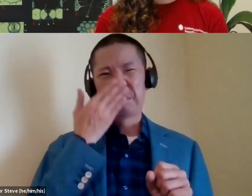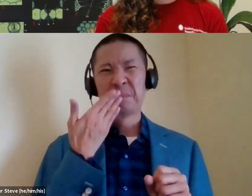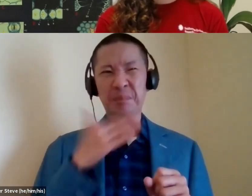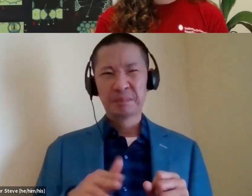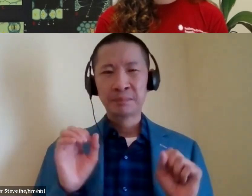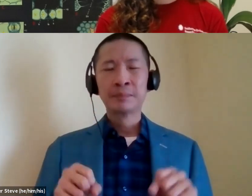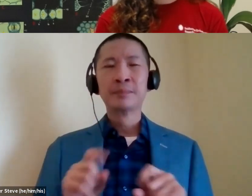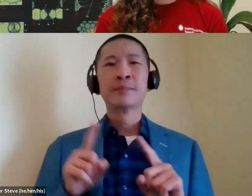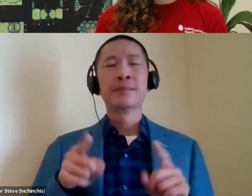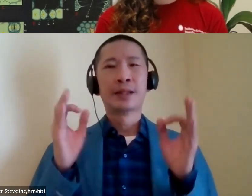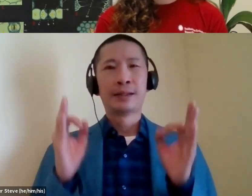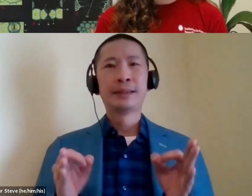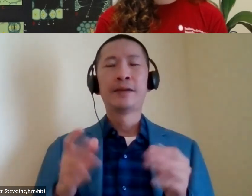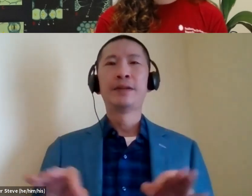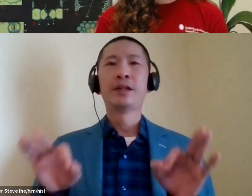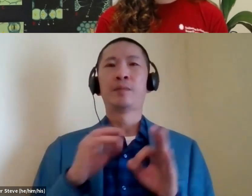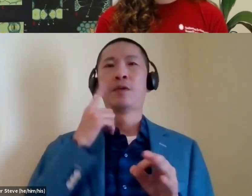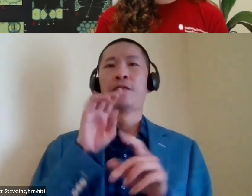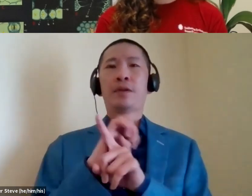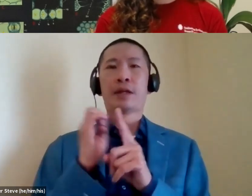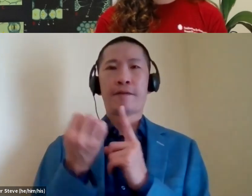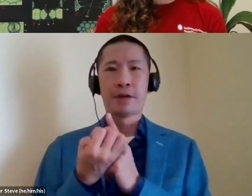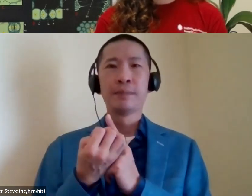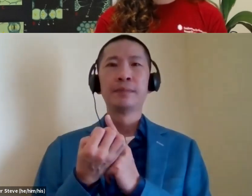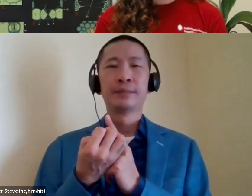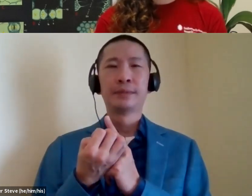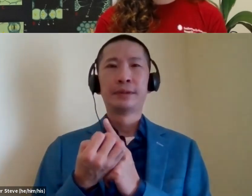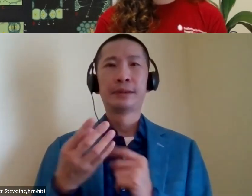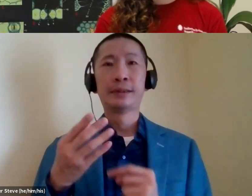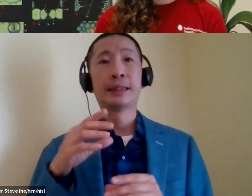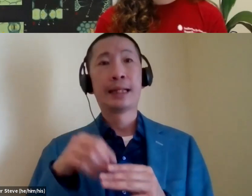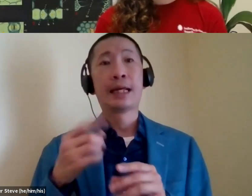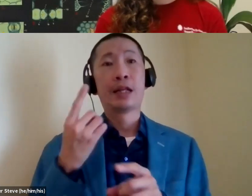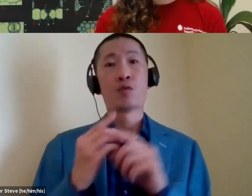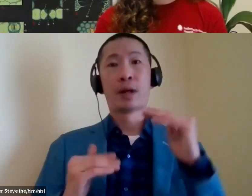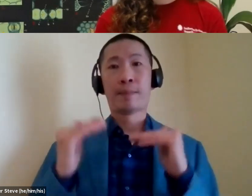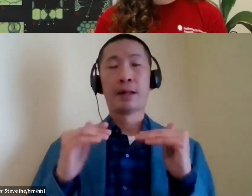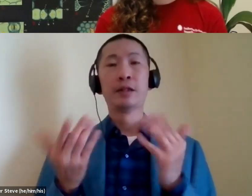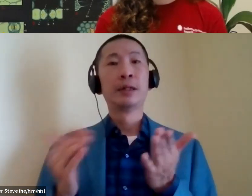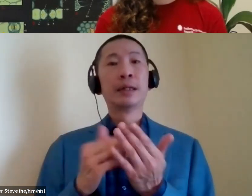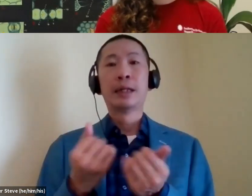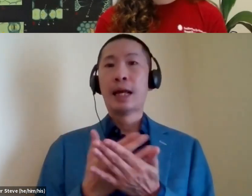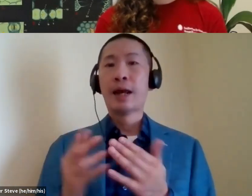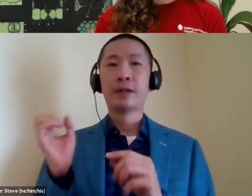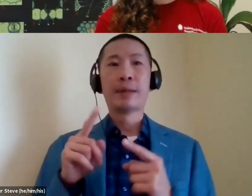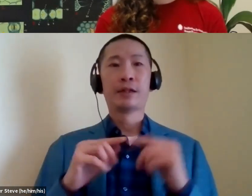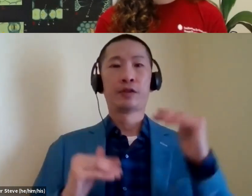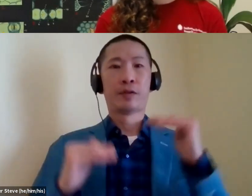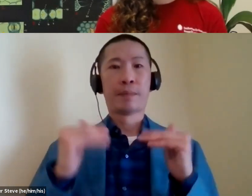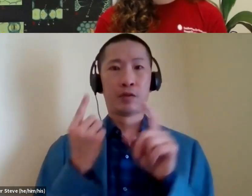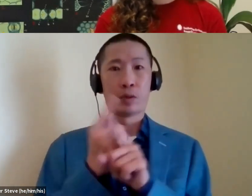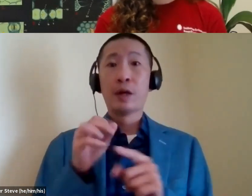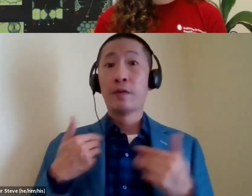Kim Komatsu (she/her): but they are definitely important for the environment in in the right balance so again everything comes back to balance right, if you had no insects.